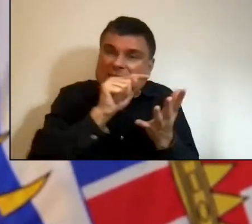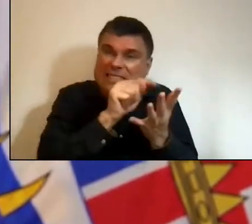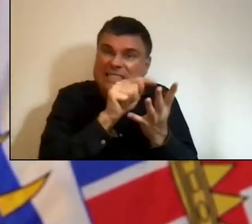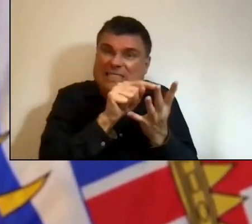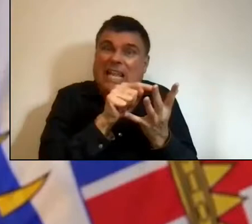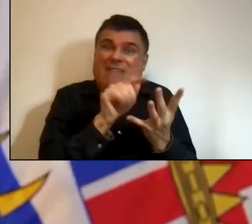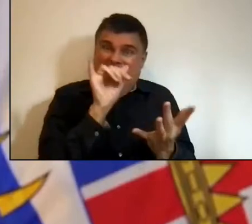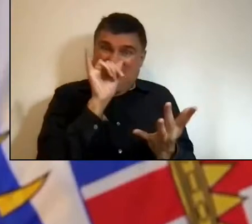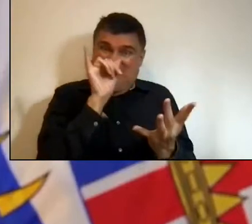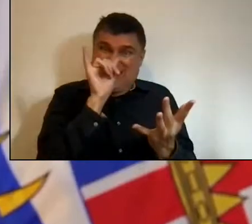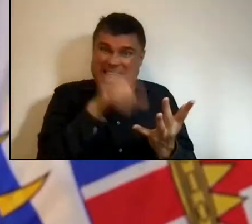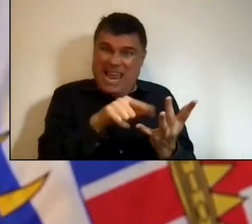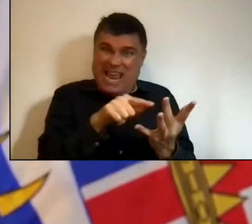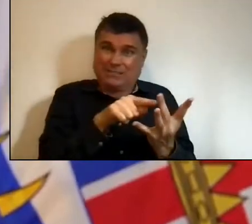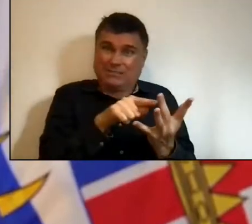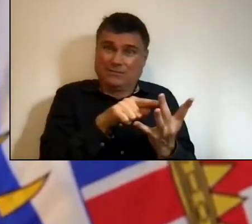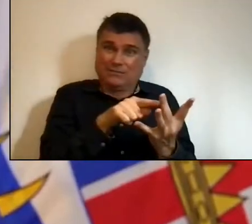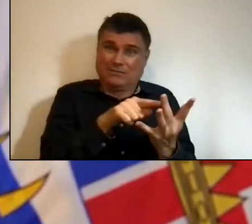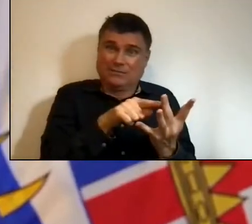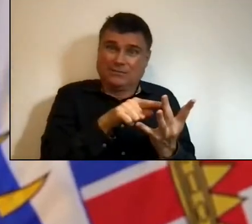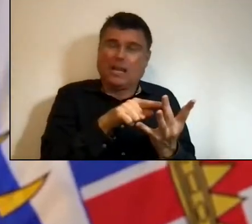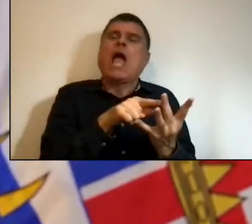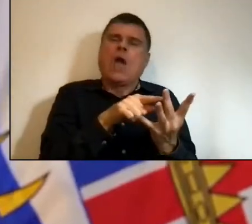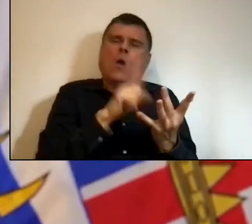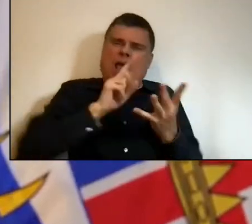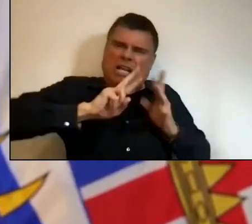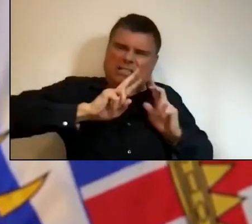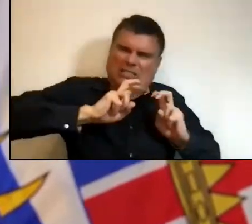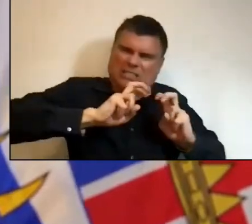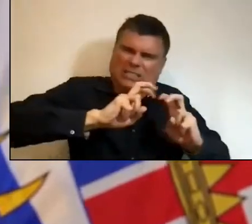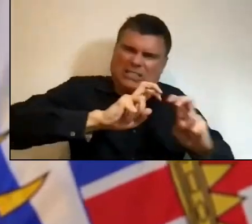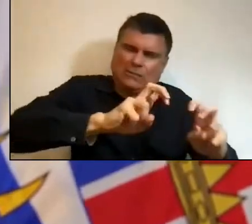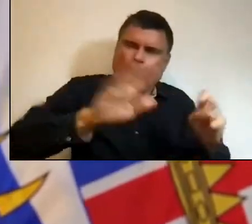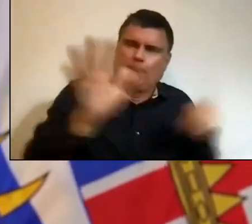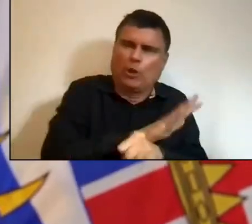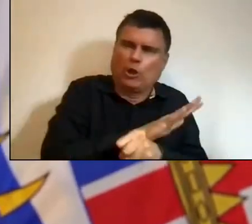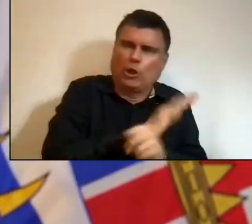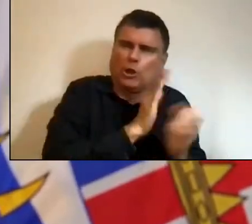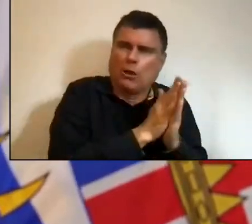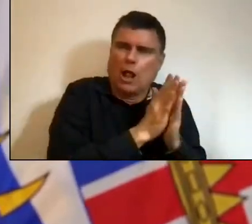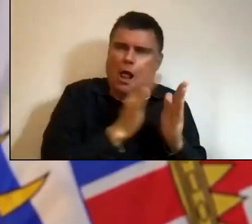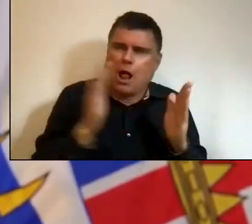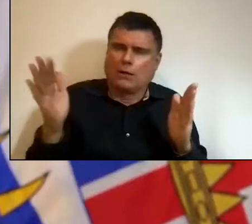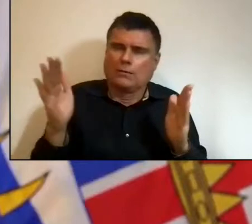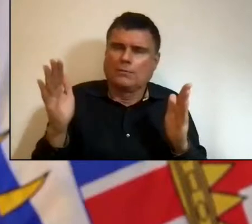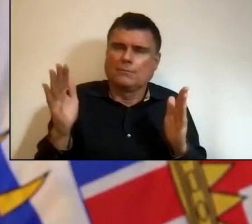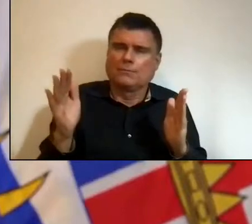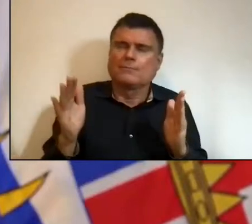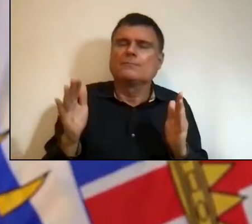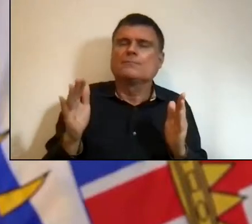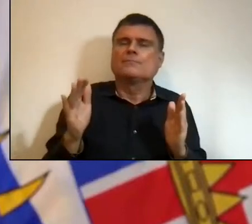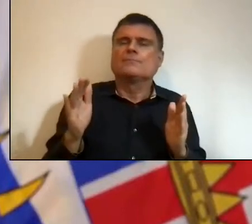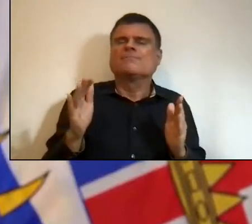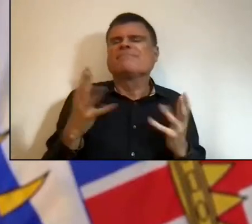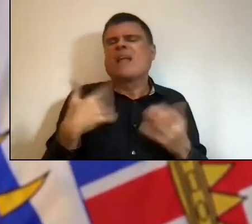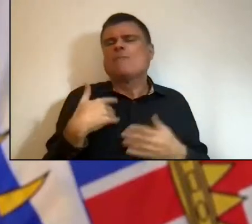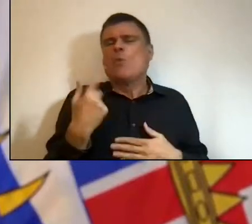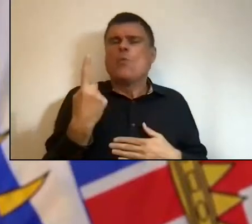they will report on the S gene deletion which is one sort of marker that it could be the